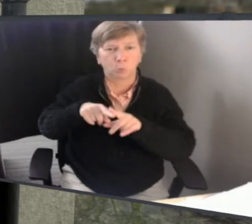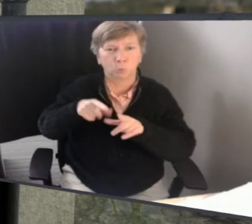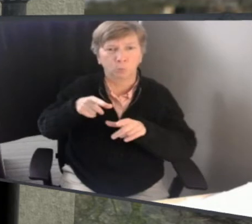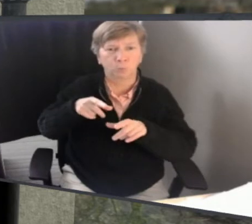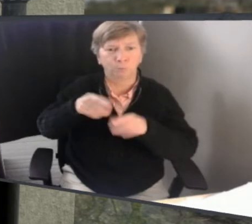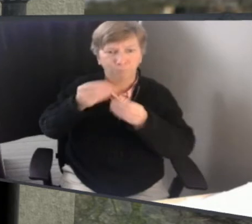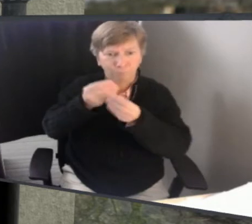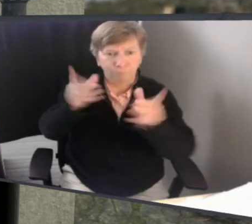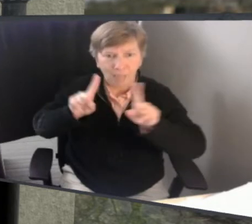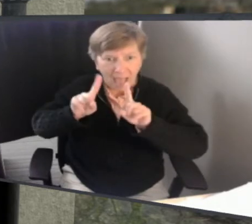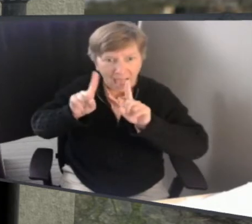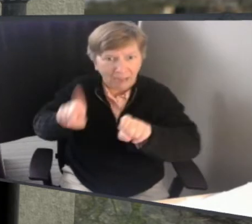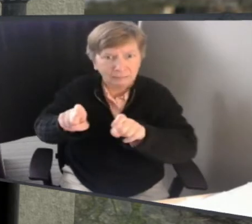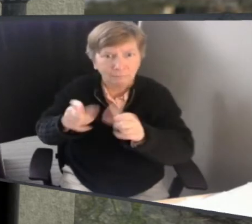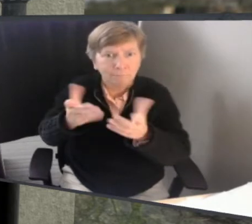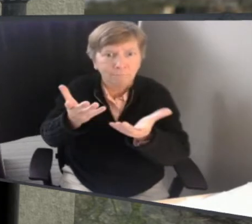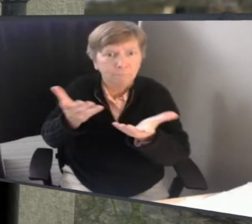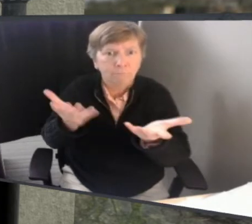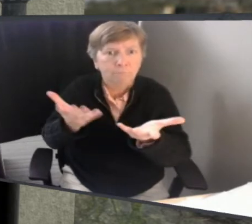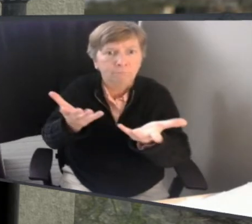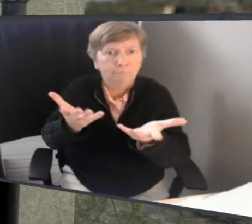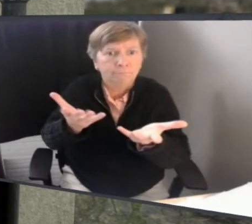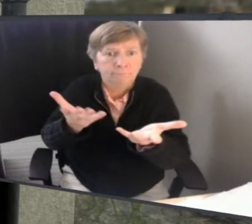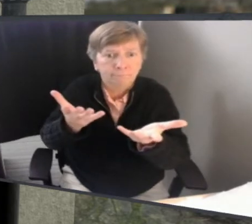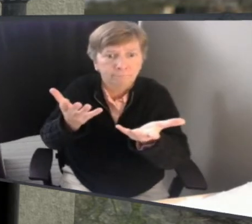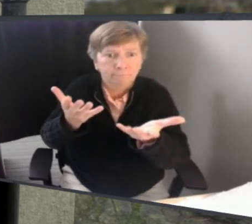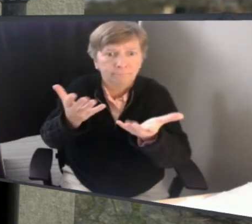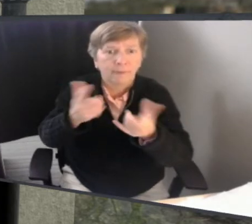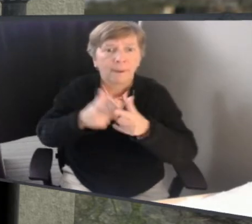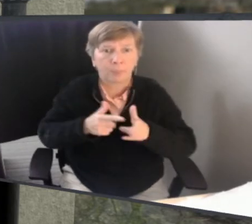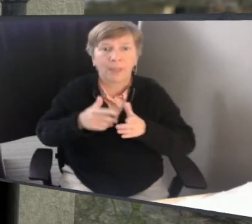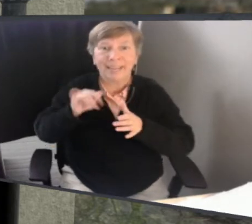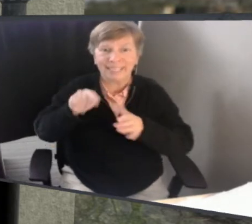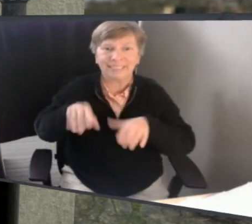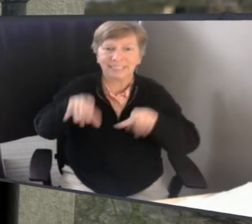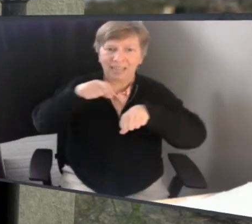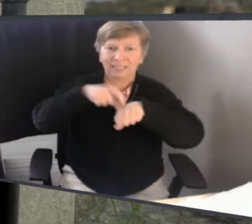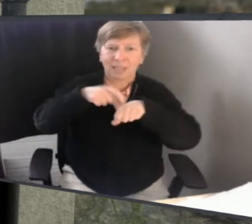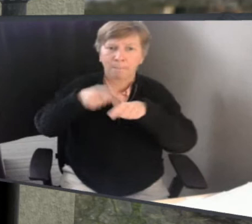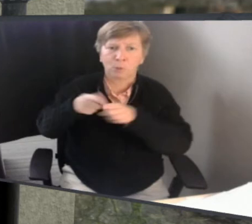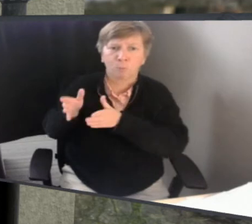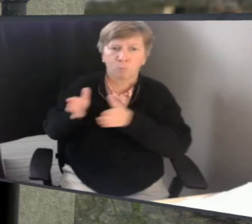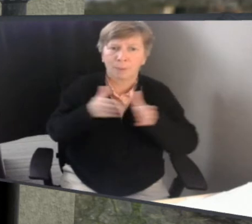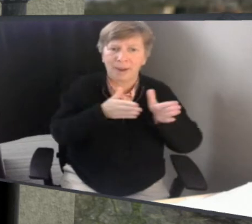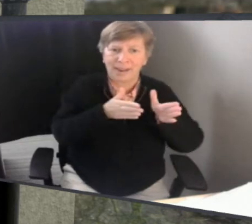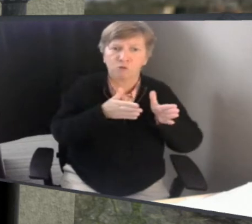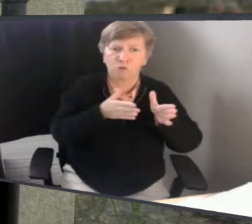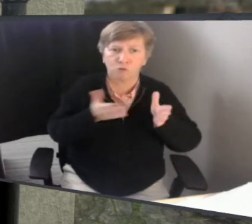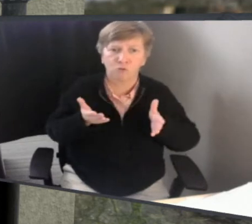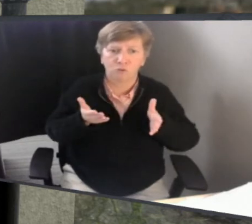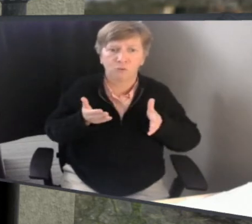might their needs be. And it's very important to ask people what they might need in the space because it